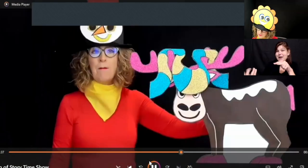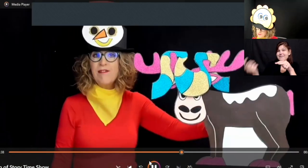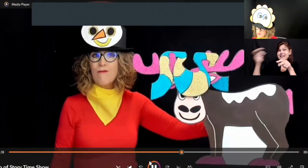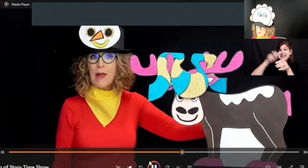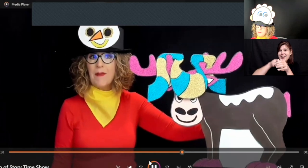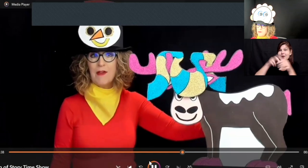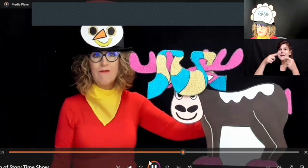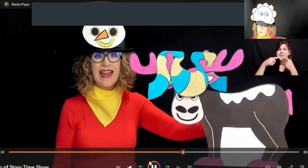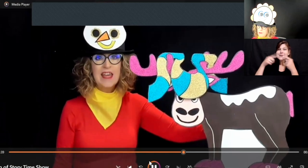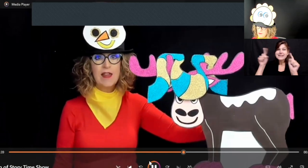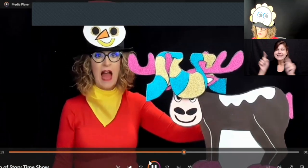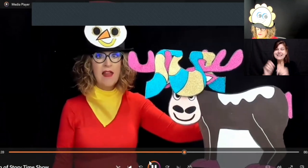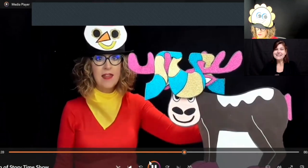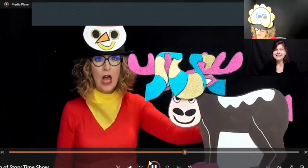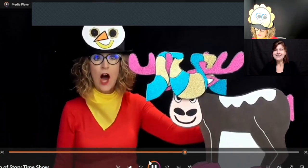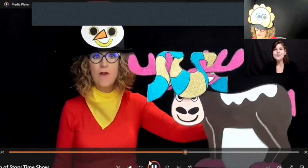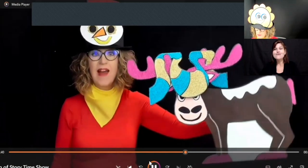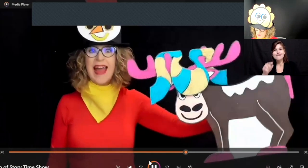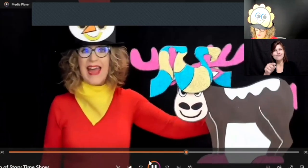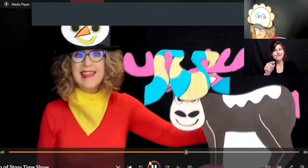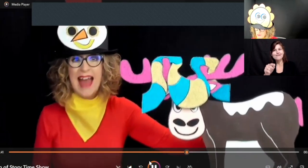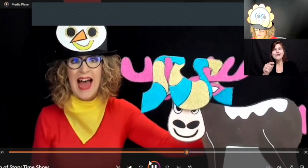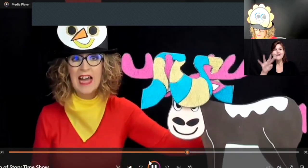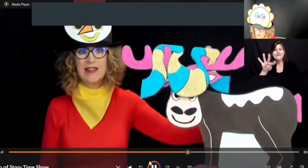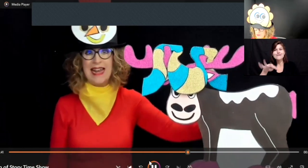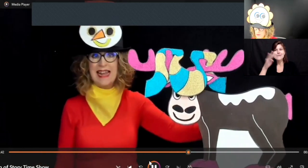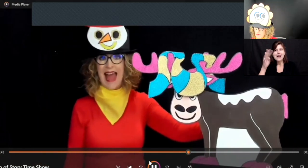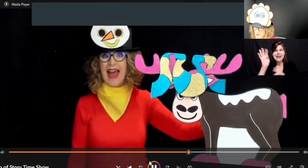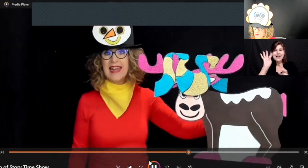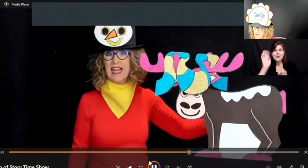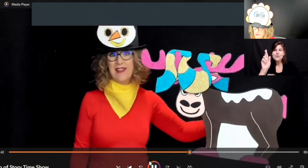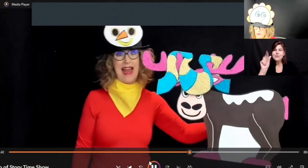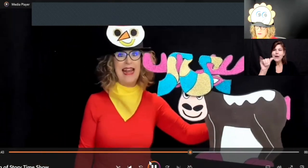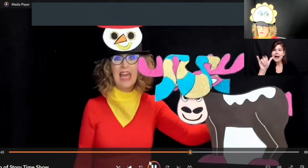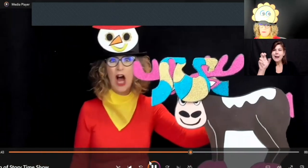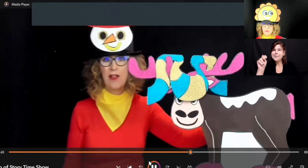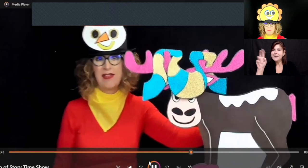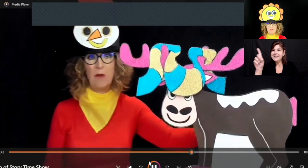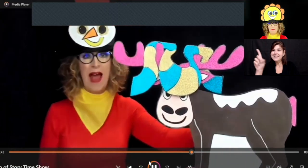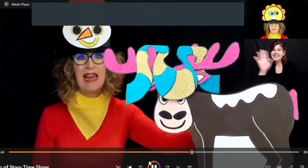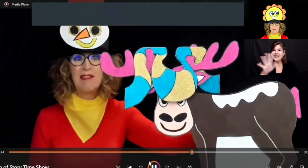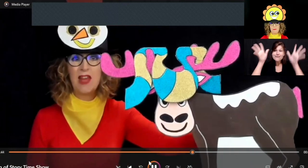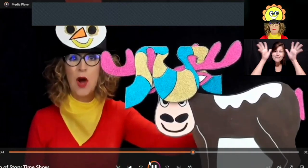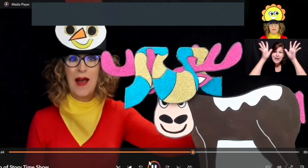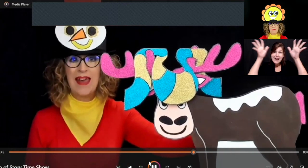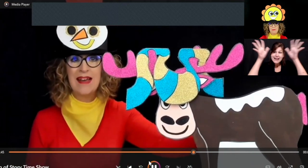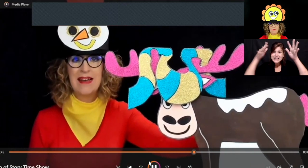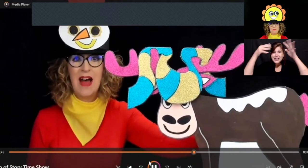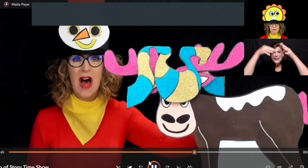Mr. Raymond, the reindeer's scarf is tangled in his antlers and he can't see where he's going.